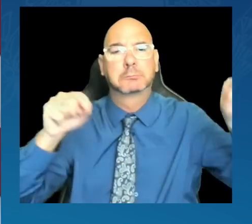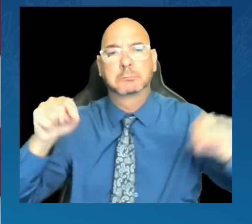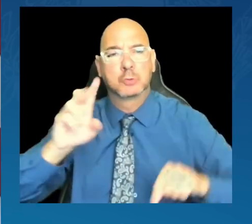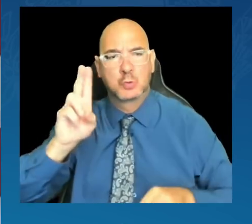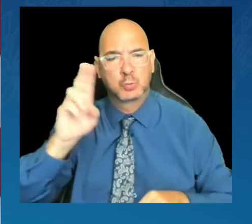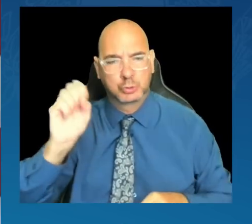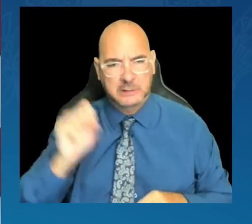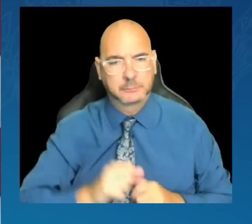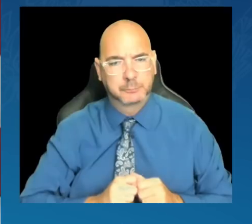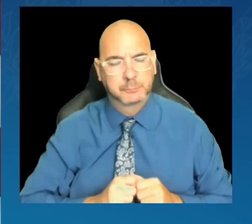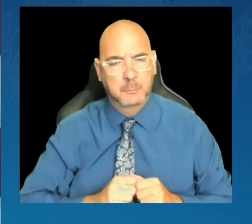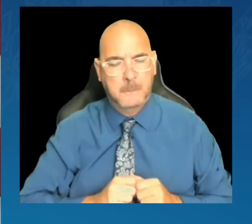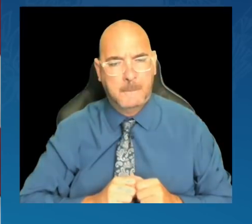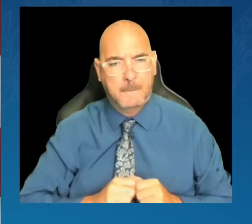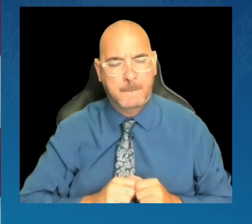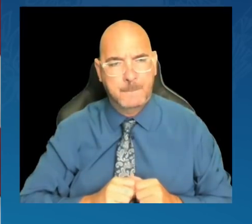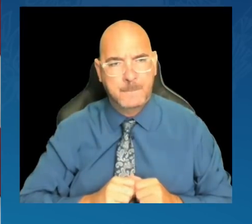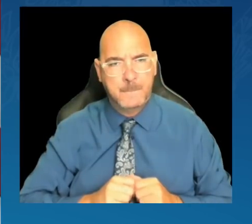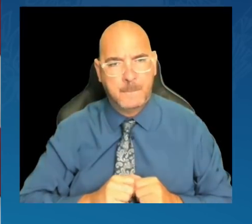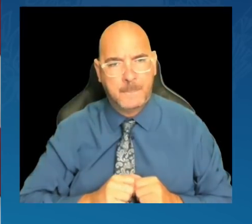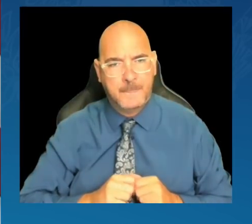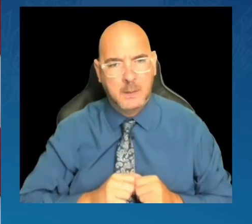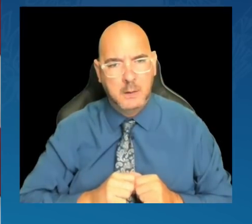The President and I take seriously our work